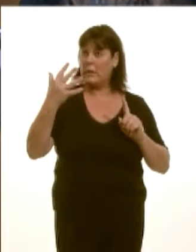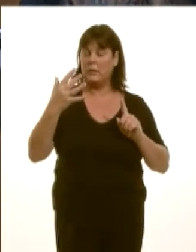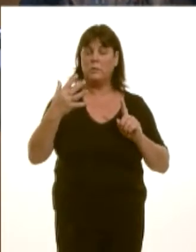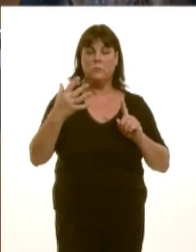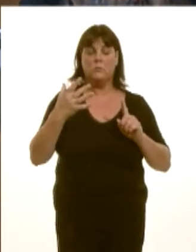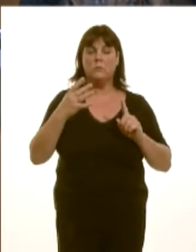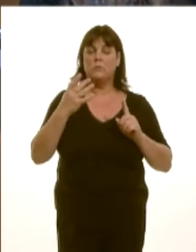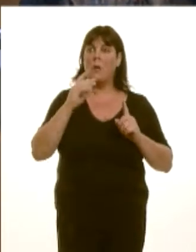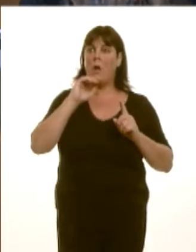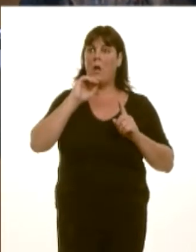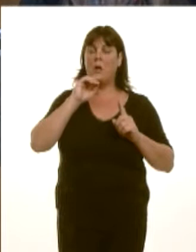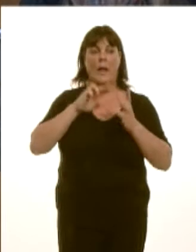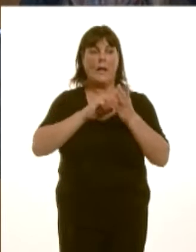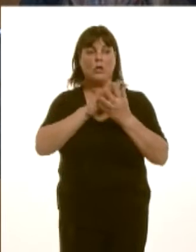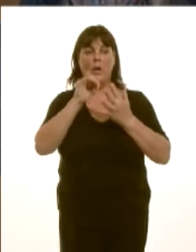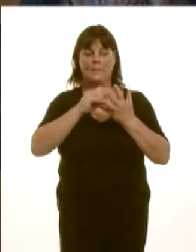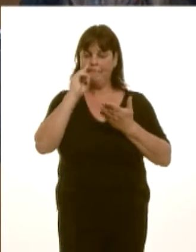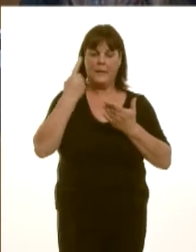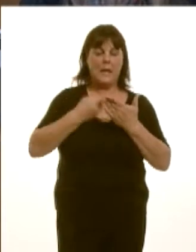and deliver effective high-quality services for children.